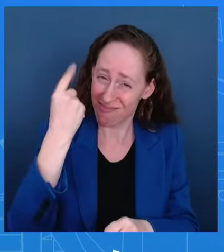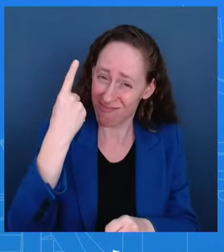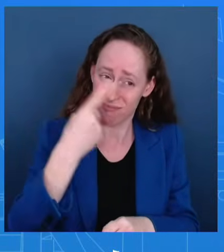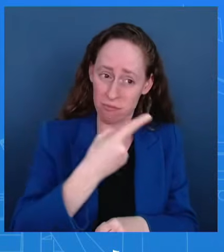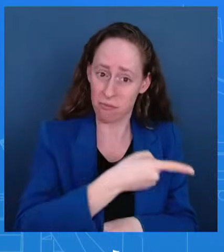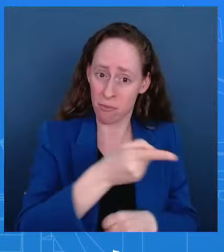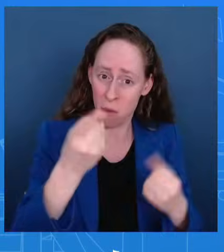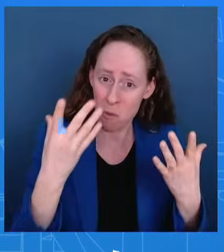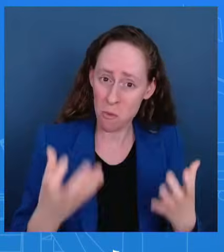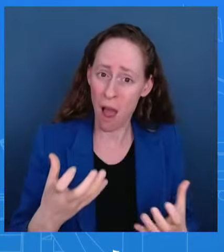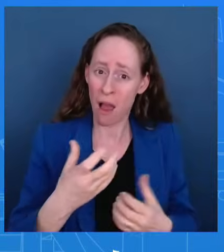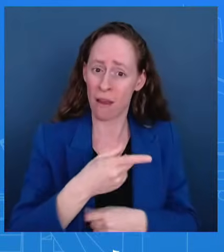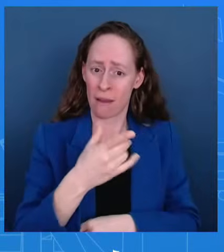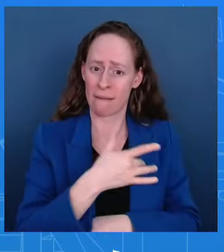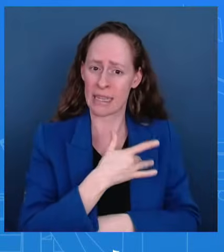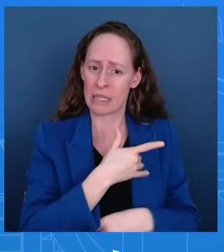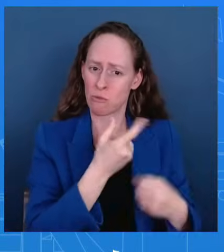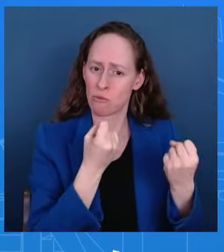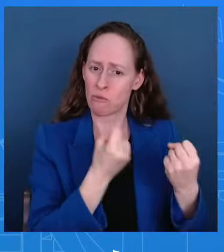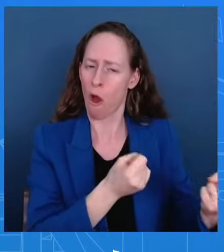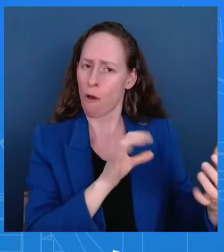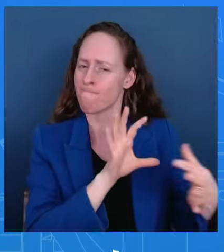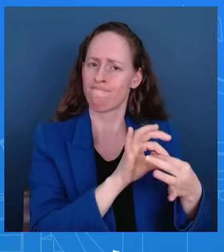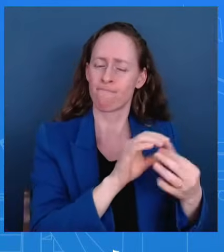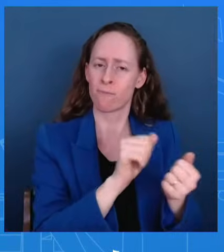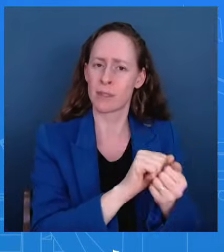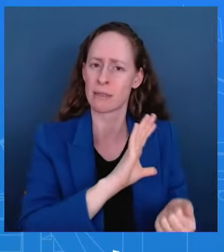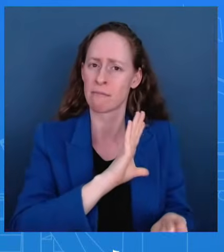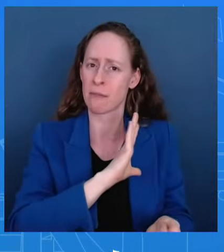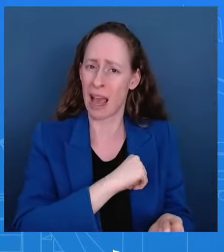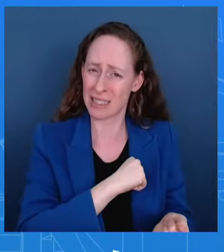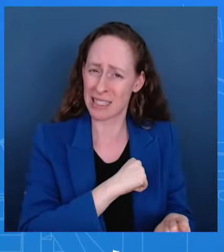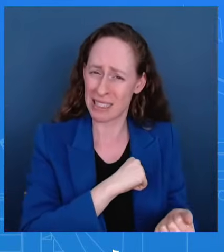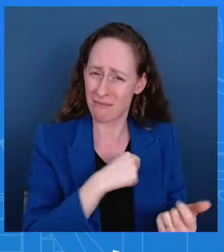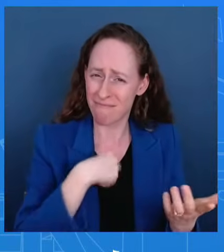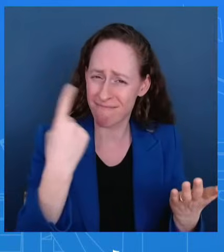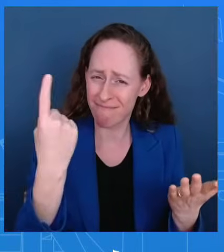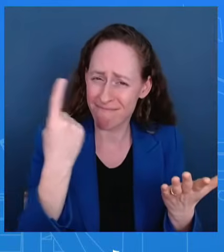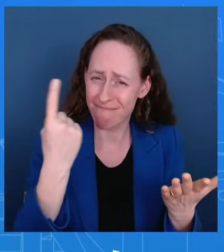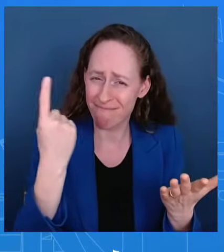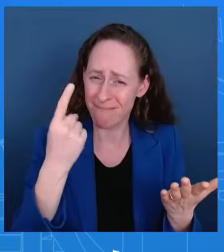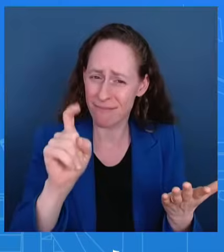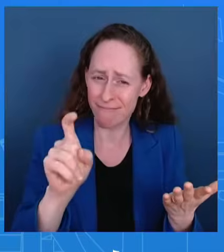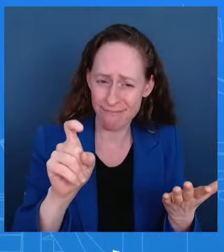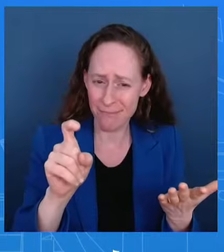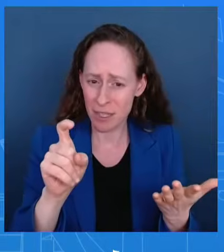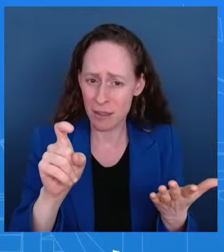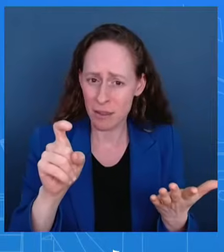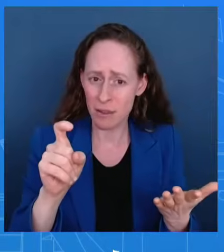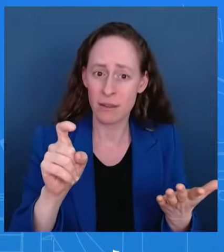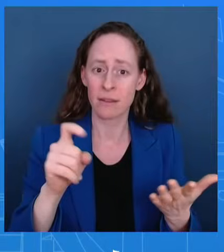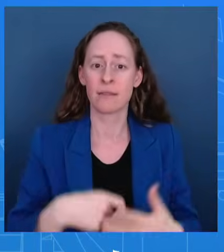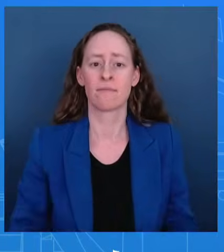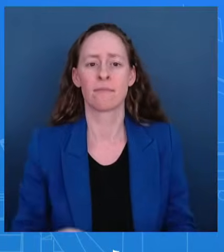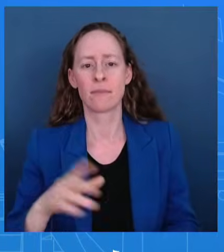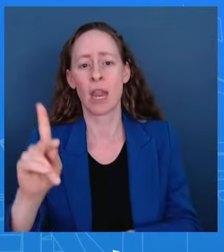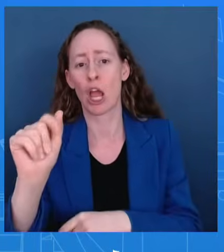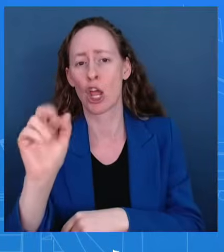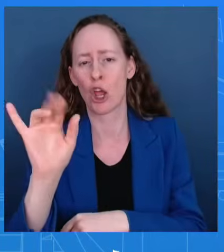between themselves and Palestinians? Ms. Jean-Pierre: Let me -- let take this. Let's let the Admiral finish what he came to do. Mr. Kirby: That -- that's a -- Ms. Jean-Pierre: And then I'll take some -- The Press: Okay. Mr. Kirby: That's definitely not a question for me.